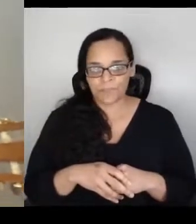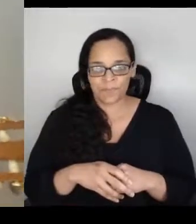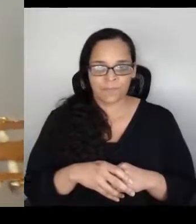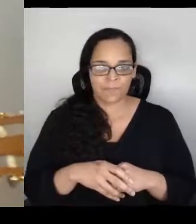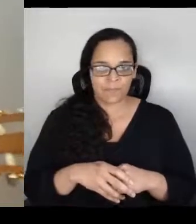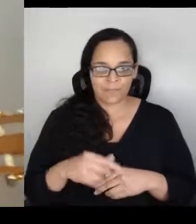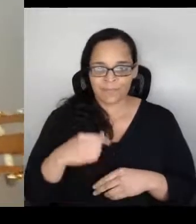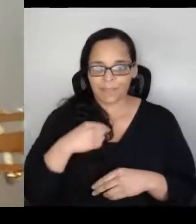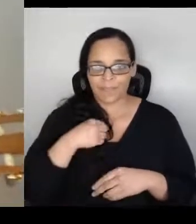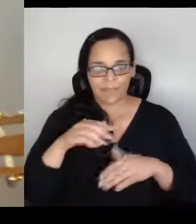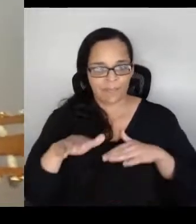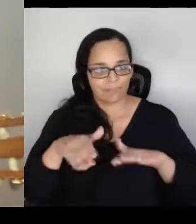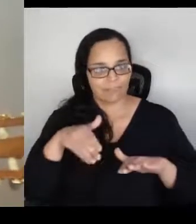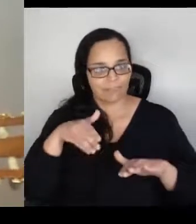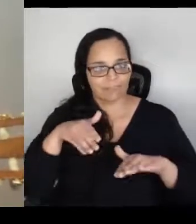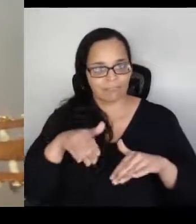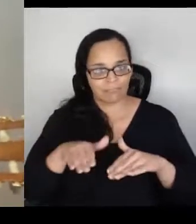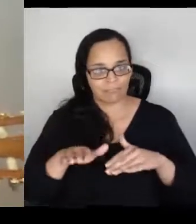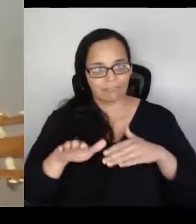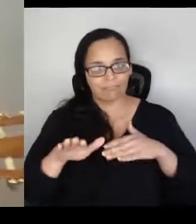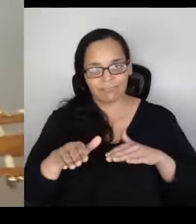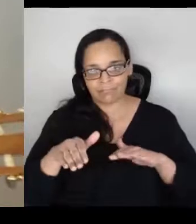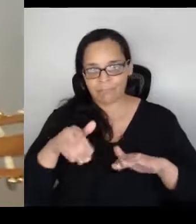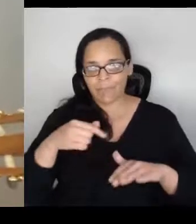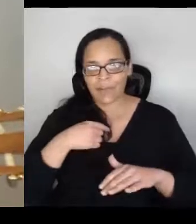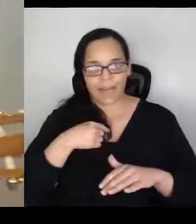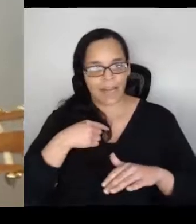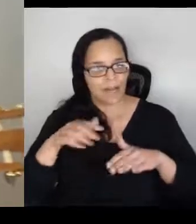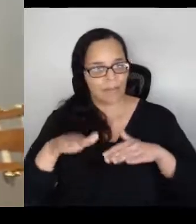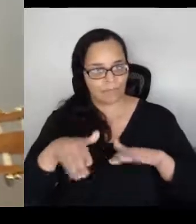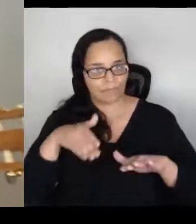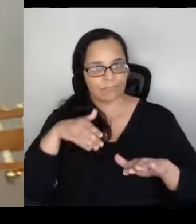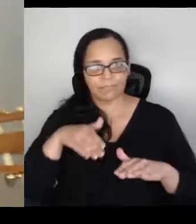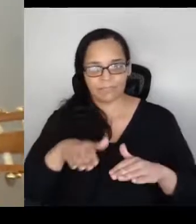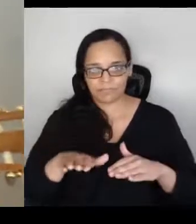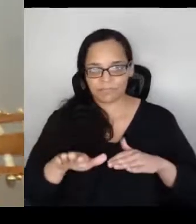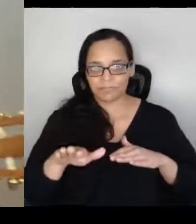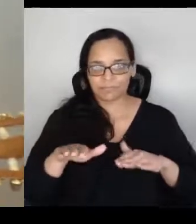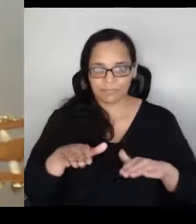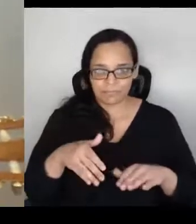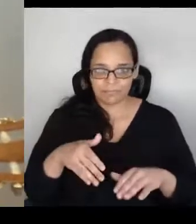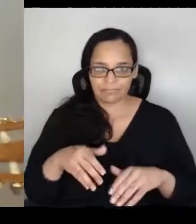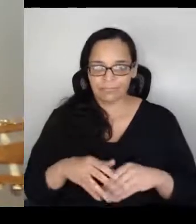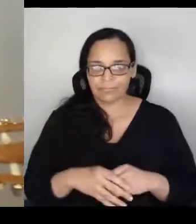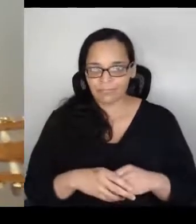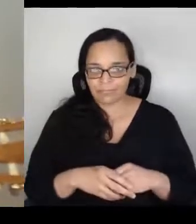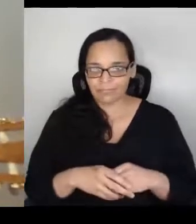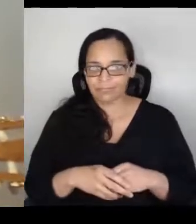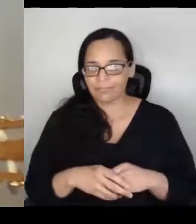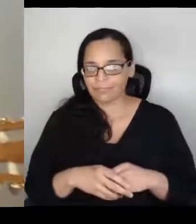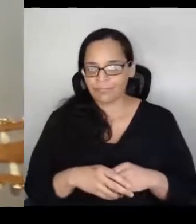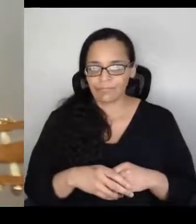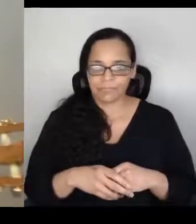Voy caminando Oh ooh ooh